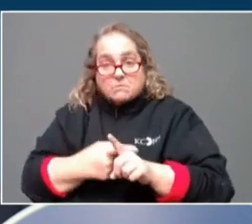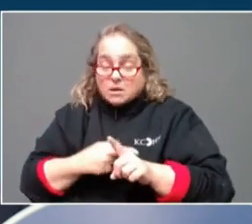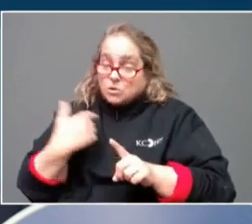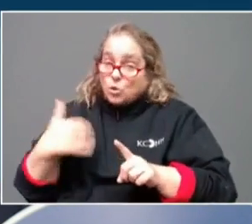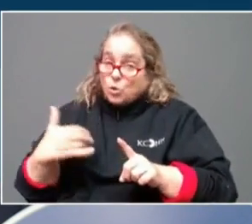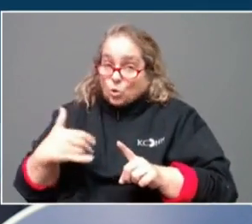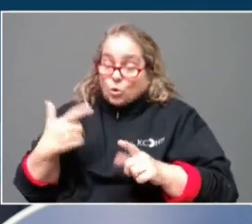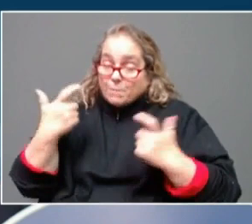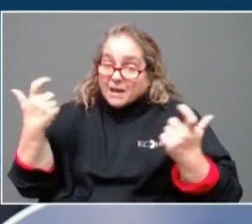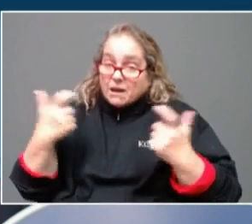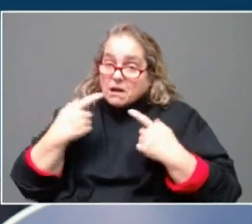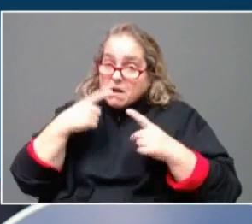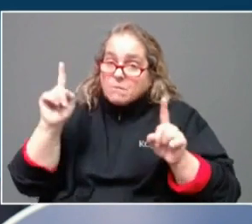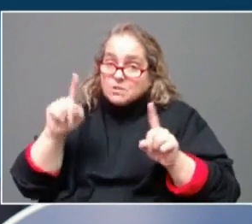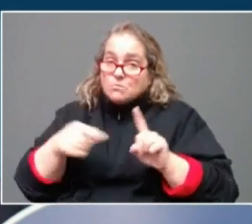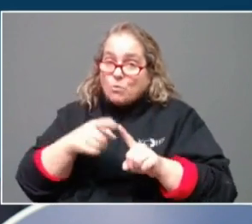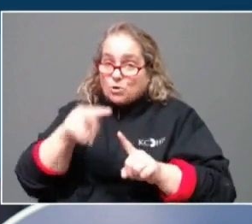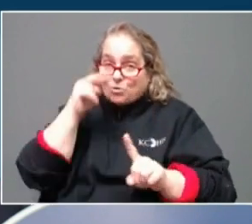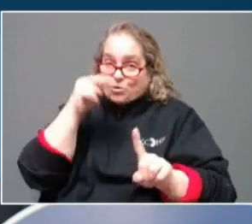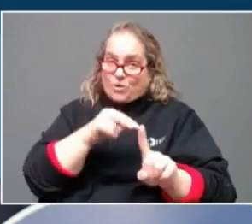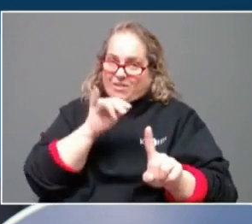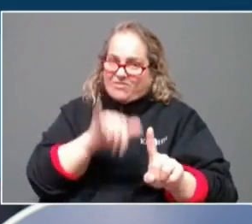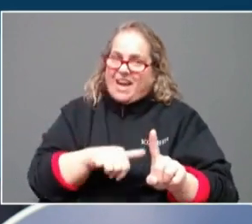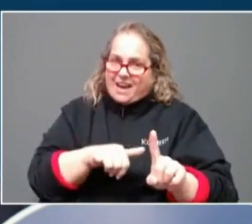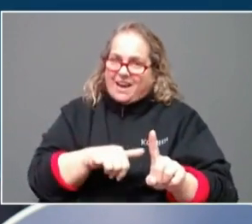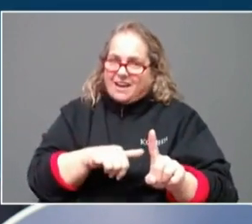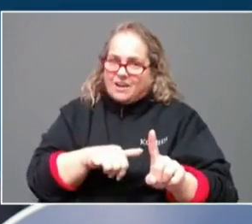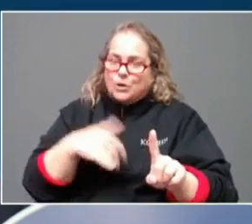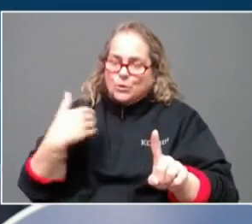it in perspective, I'll also observe, we have, as I mentioned, a wide